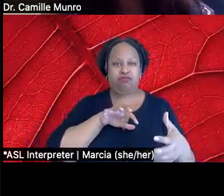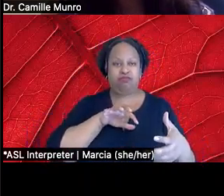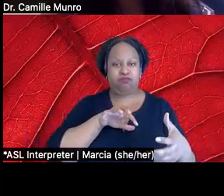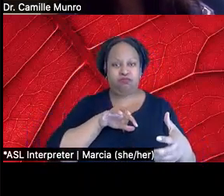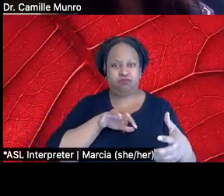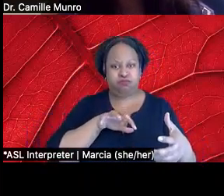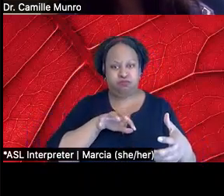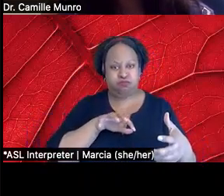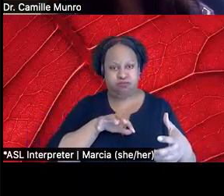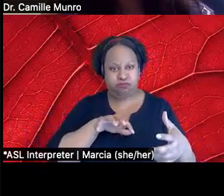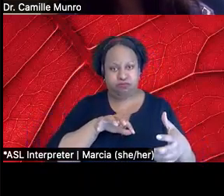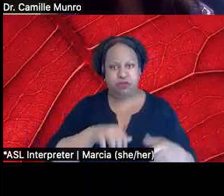Like turning a tanker around.